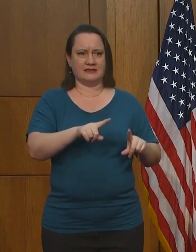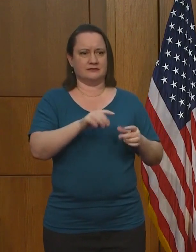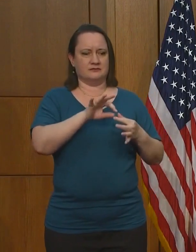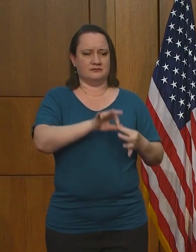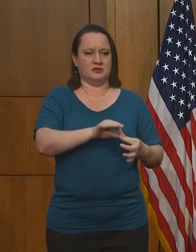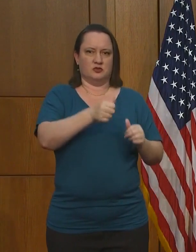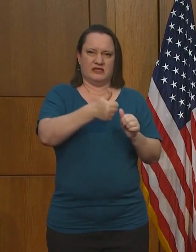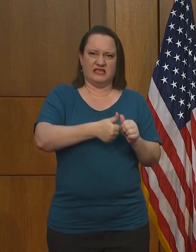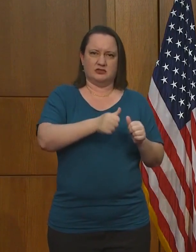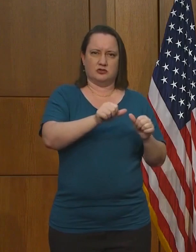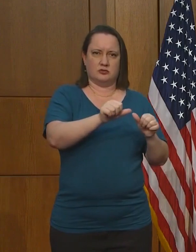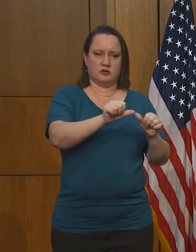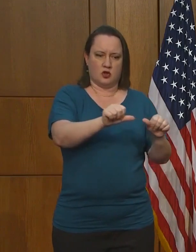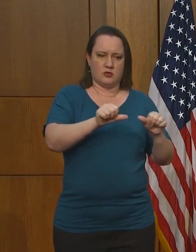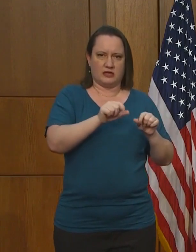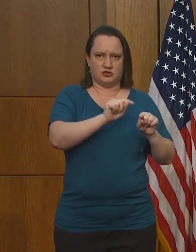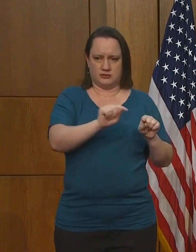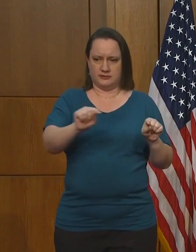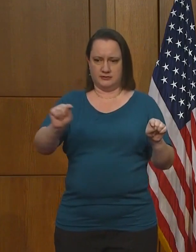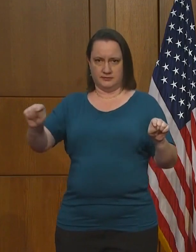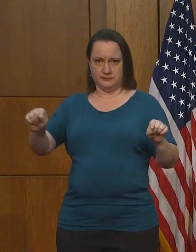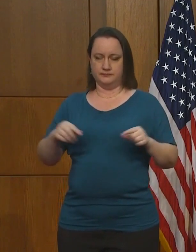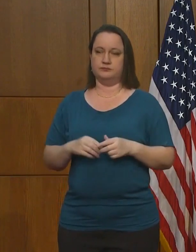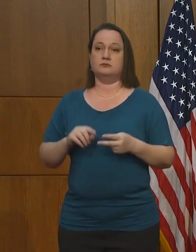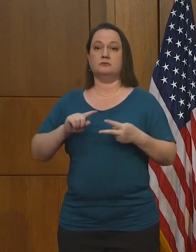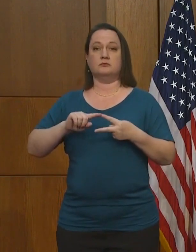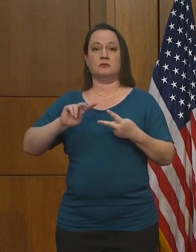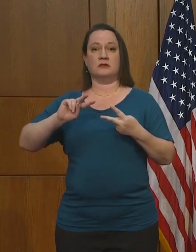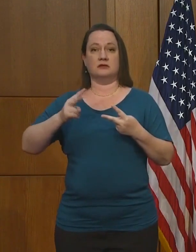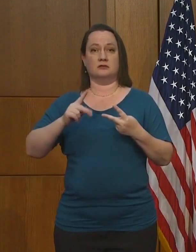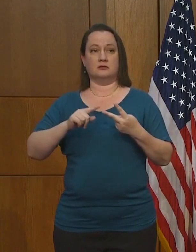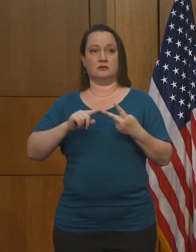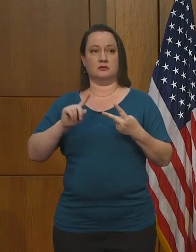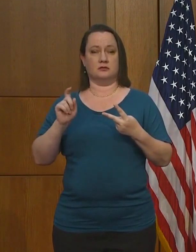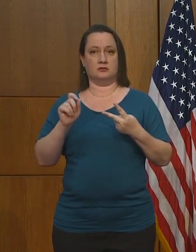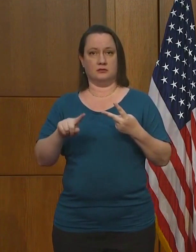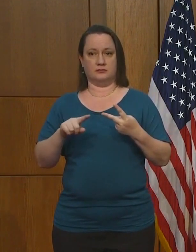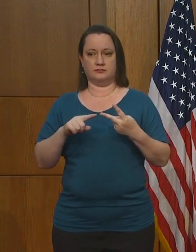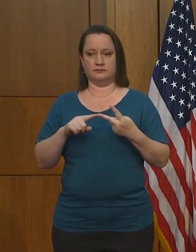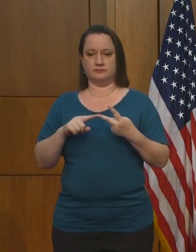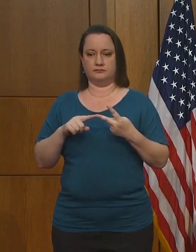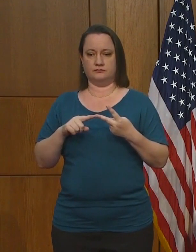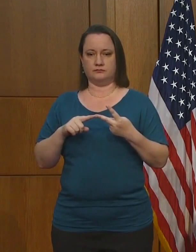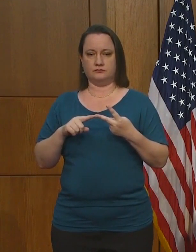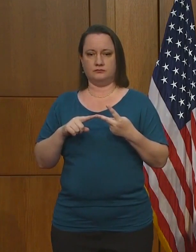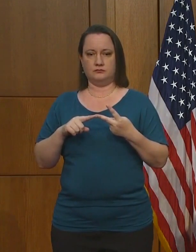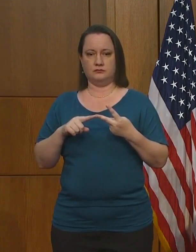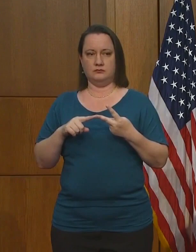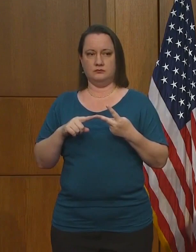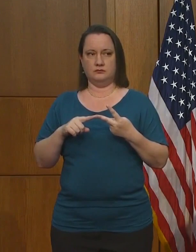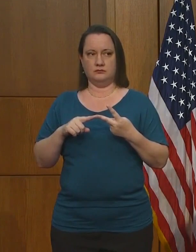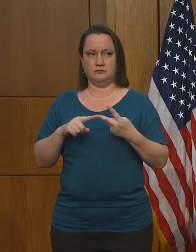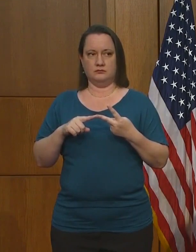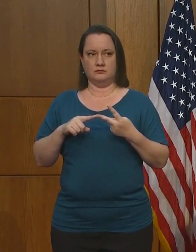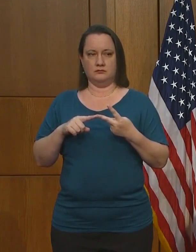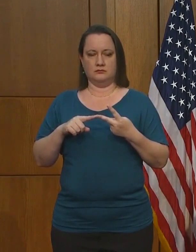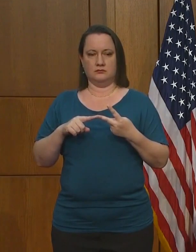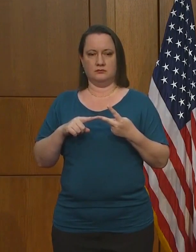POSITIVE. AND YOU KNOW THAT IS WE WILL WONDERING YEAH ON THE